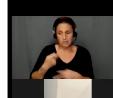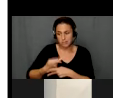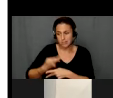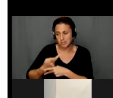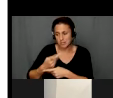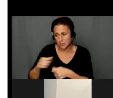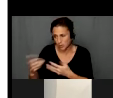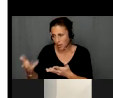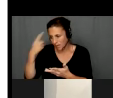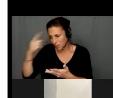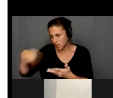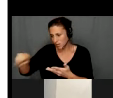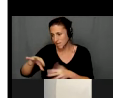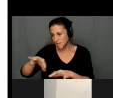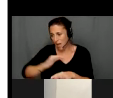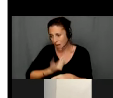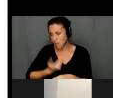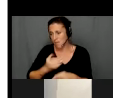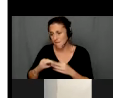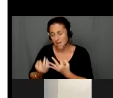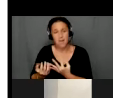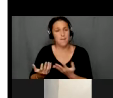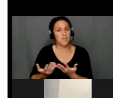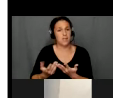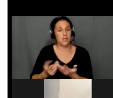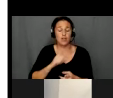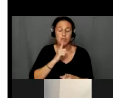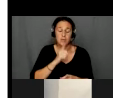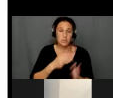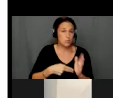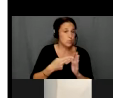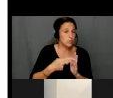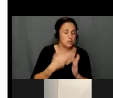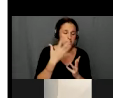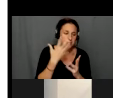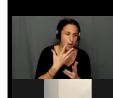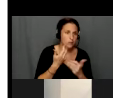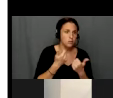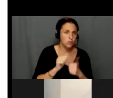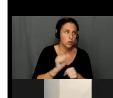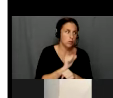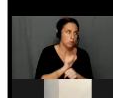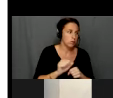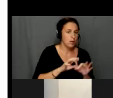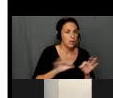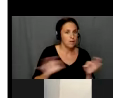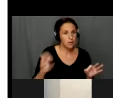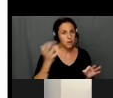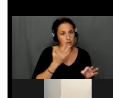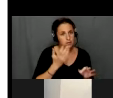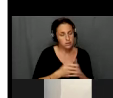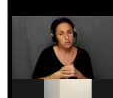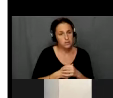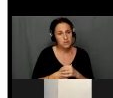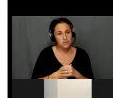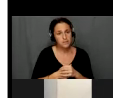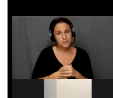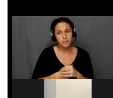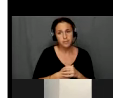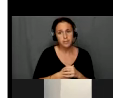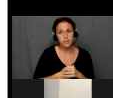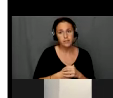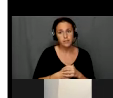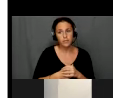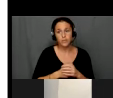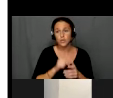truth is, it's really sad to work in the fields. It is really hard work.